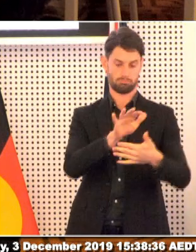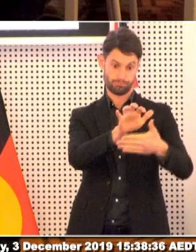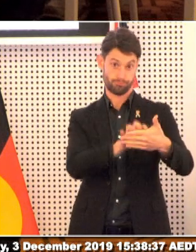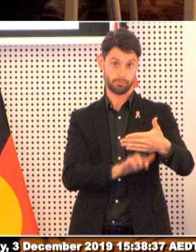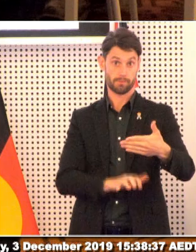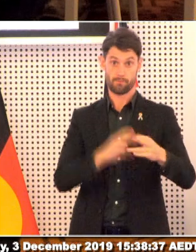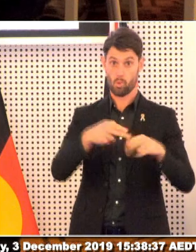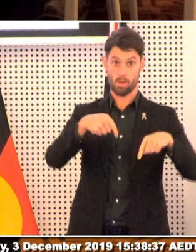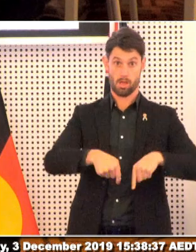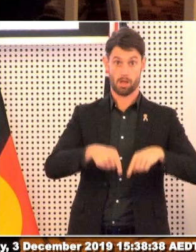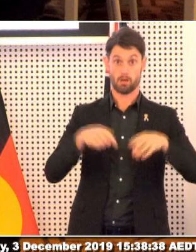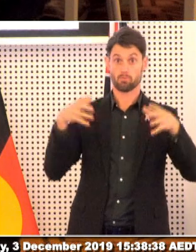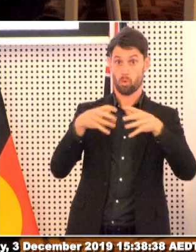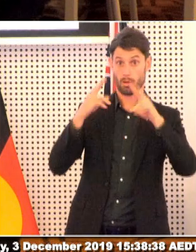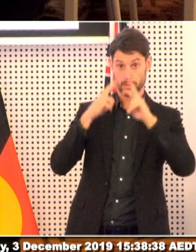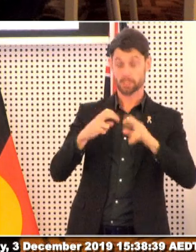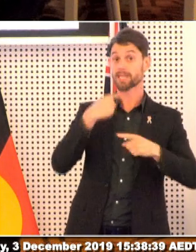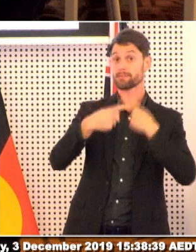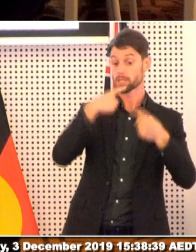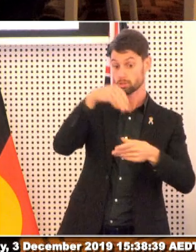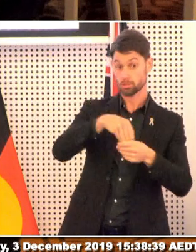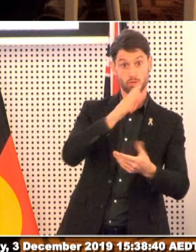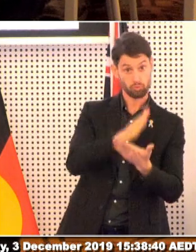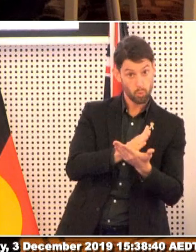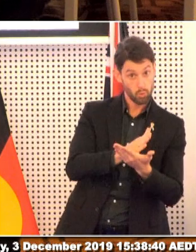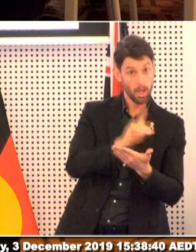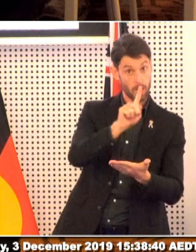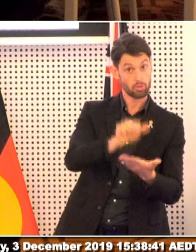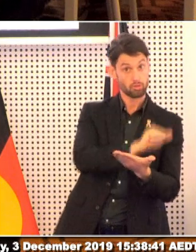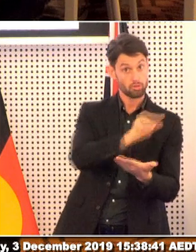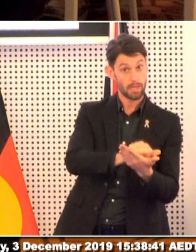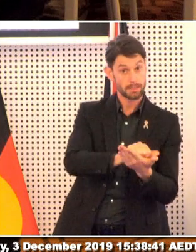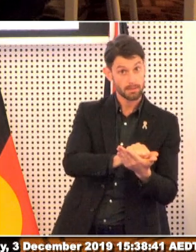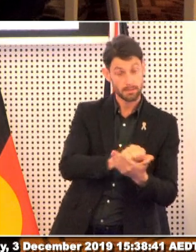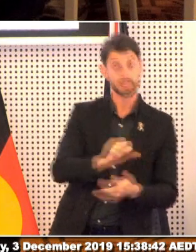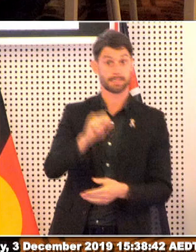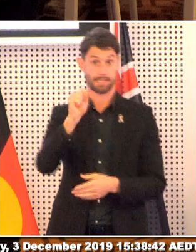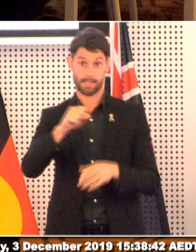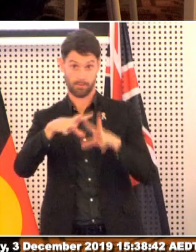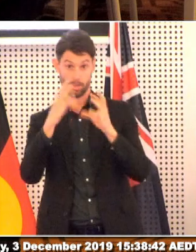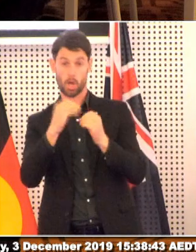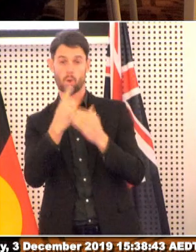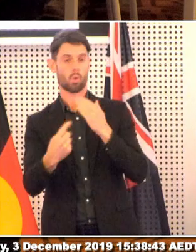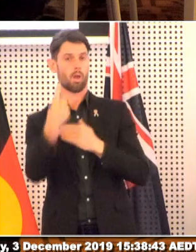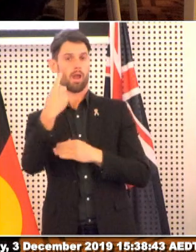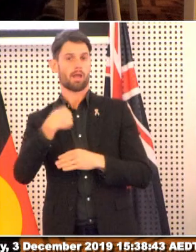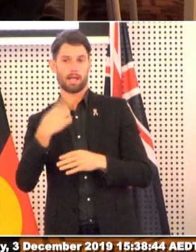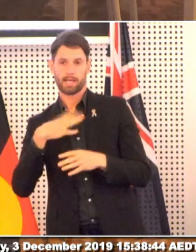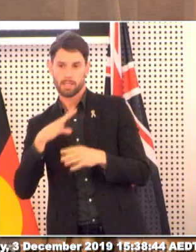And the contents are true and correct. There is one matter you wanted to clarify. There is just one matter that I would like to clarify - - - Certainly.